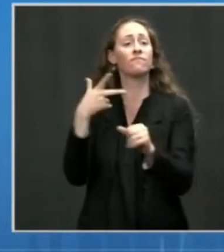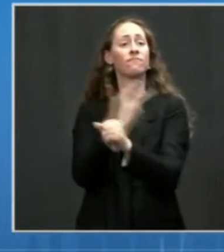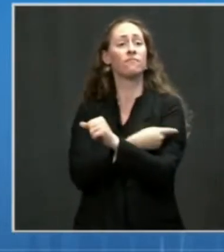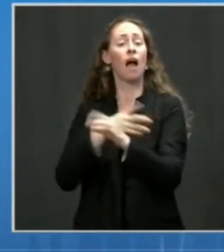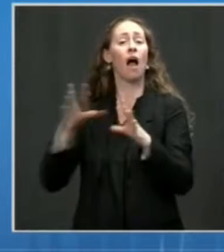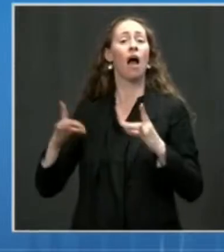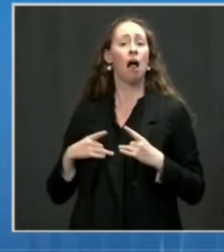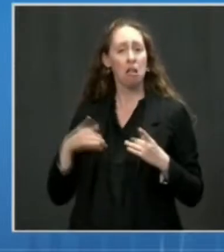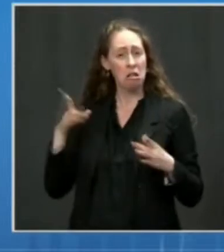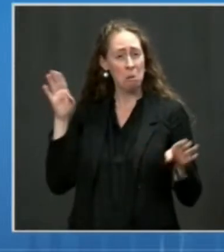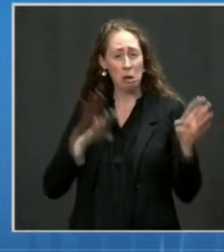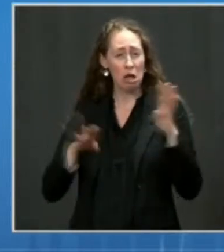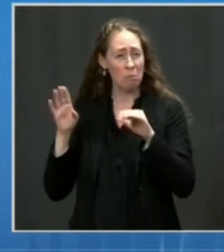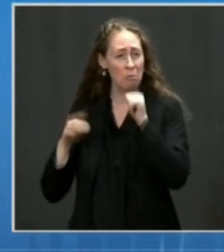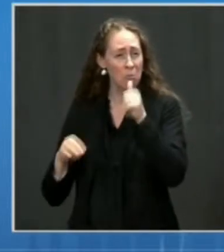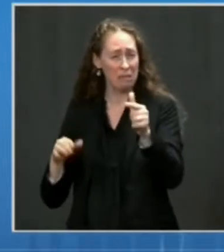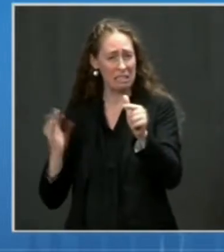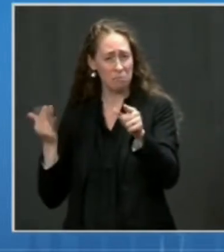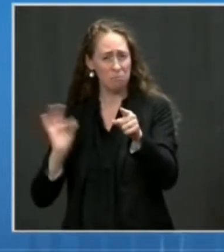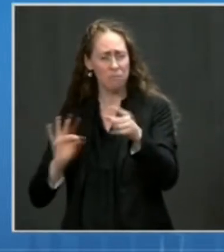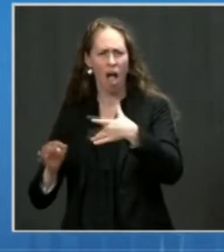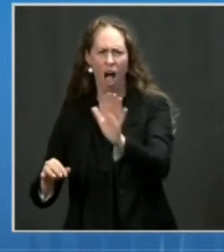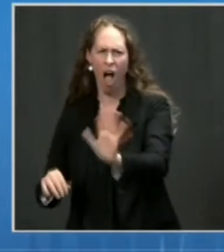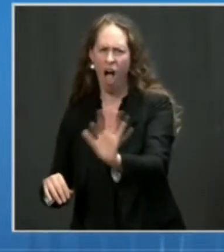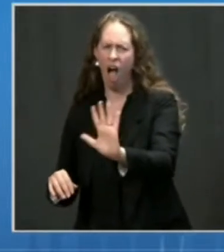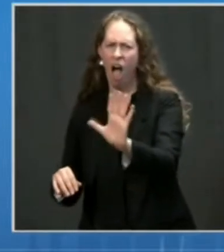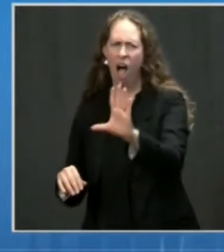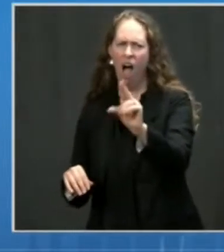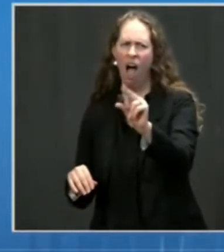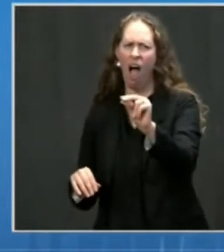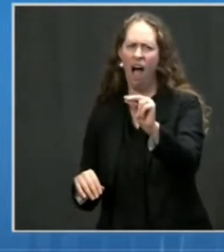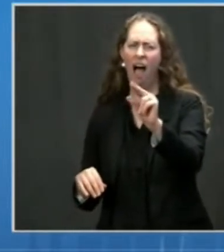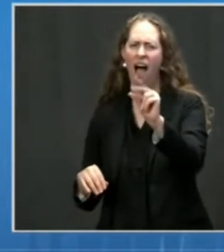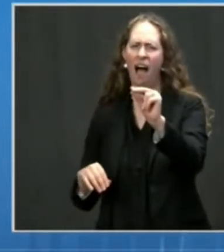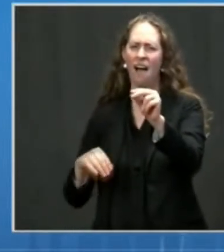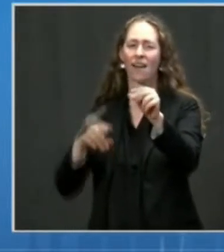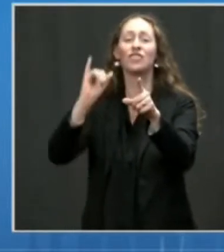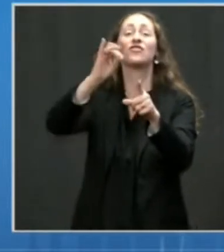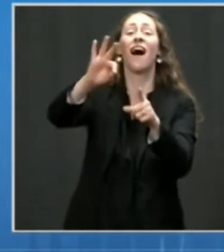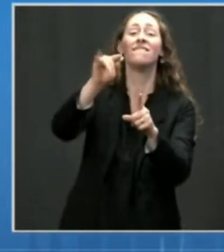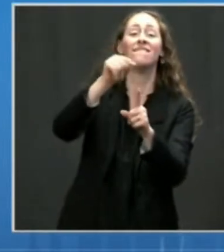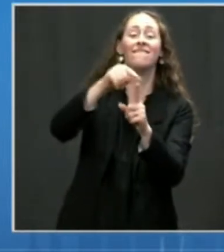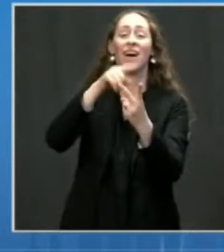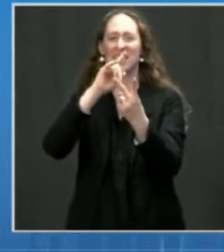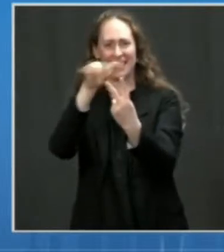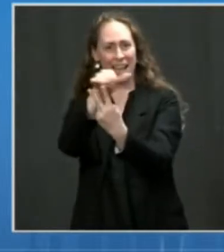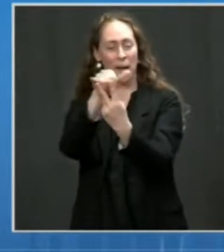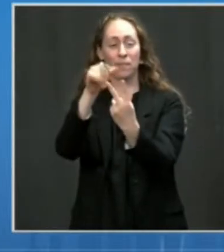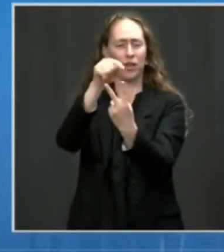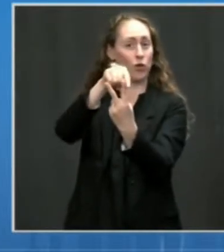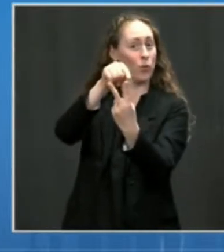JEFF MASON WAS ASKING IF WE ARE DOWN-PLAYING THE NUMBER OF BREAK-THROUGH INFECTIONS THAT ARE HAPPENING ACROSS THE